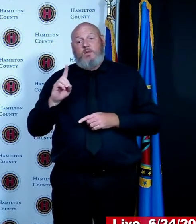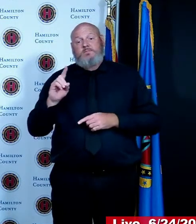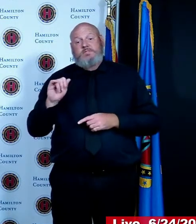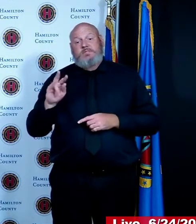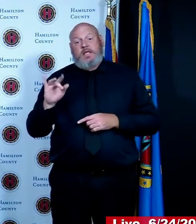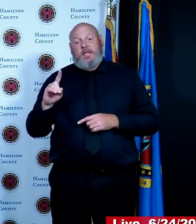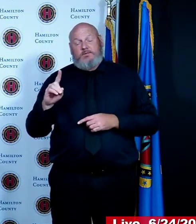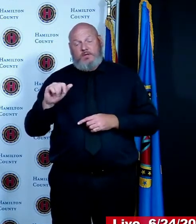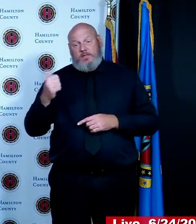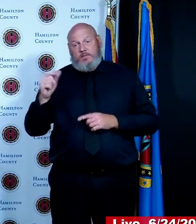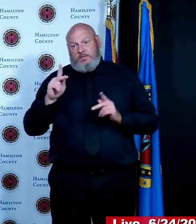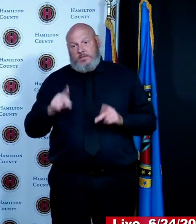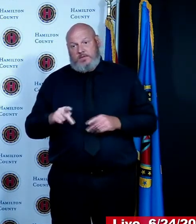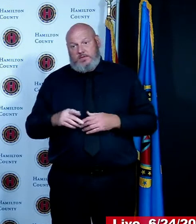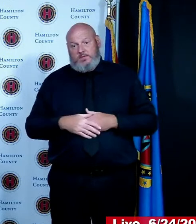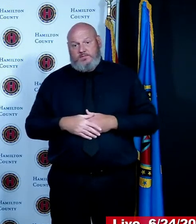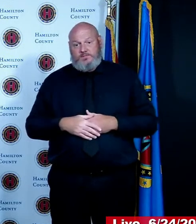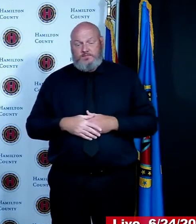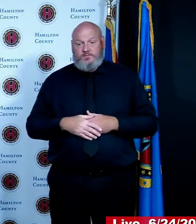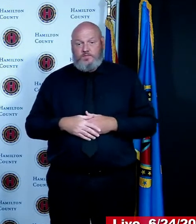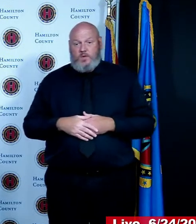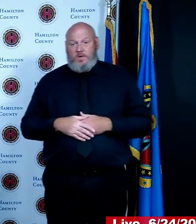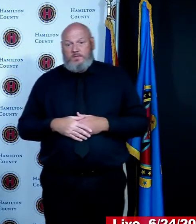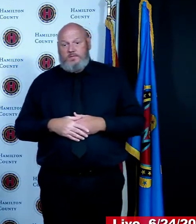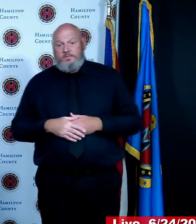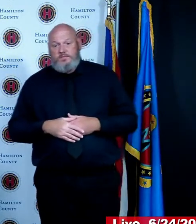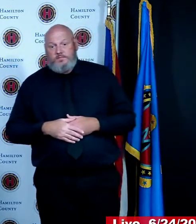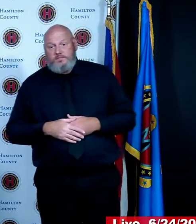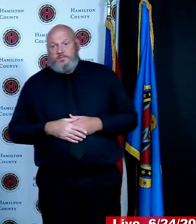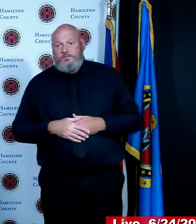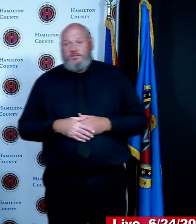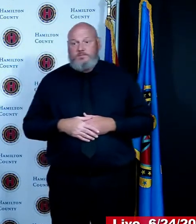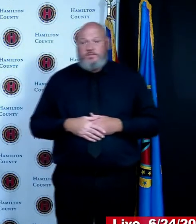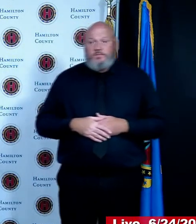who you would like to answer your question since Denise is up there we might